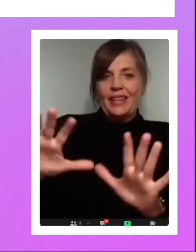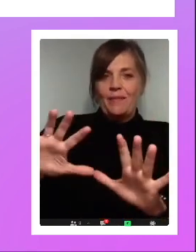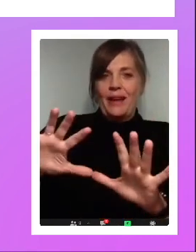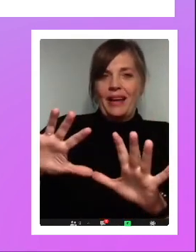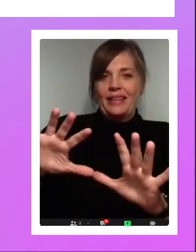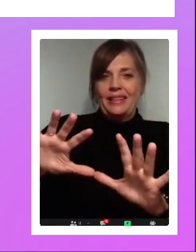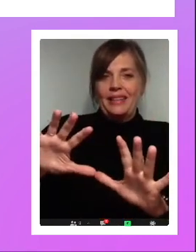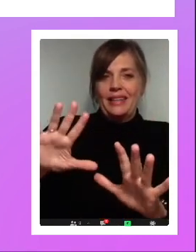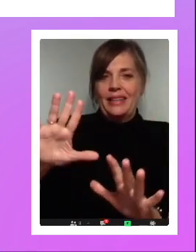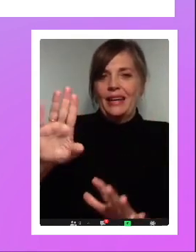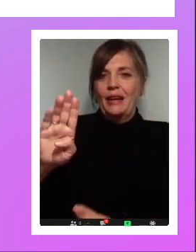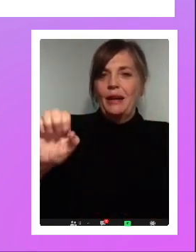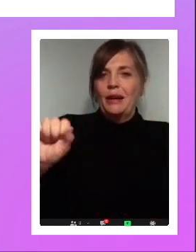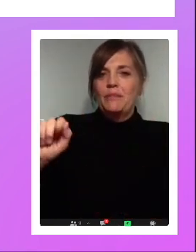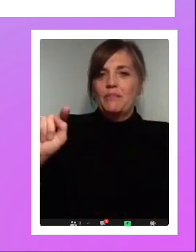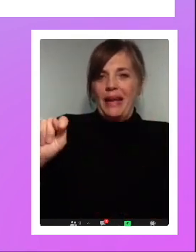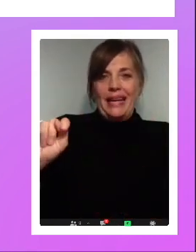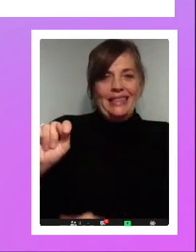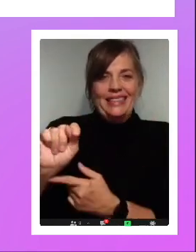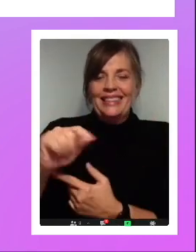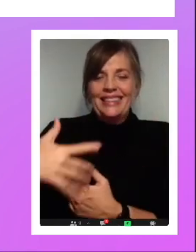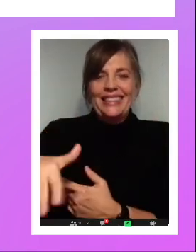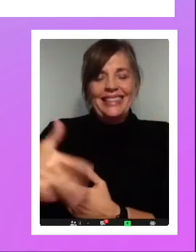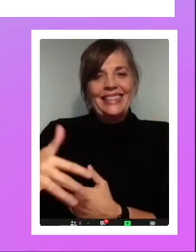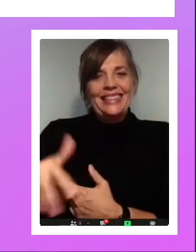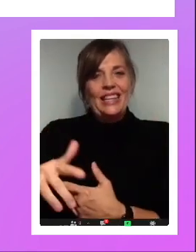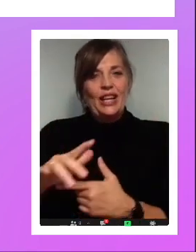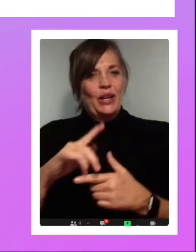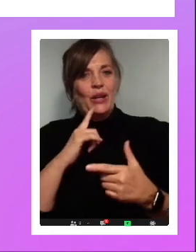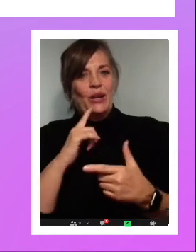that we're all exchanging our lives on today.